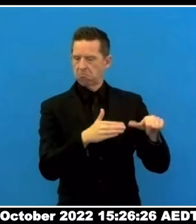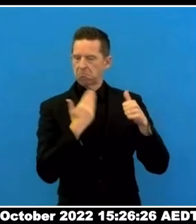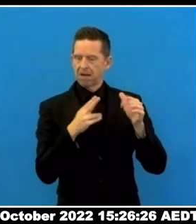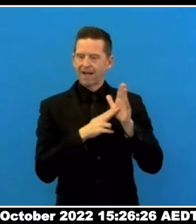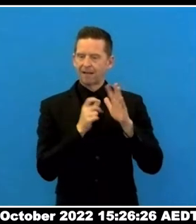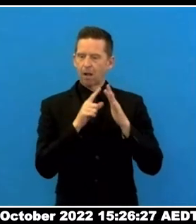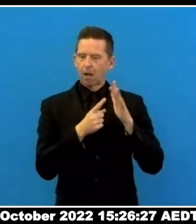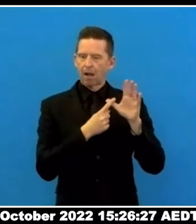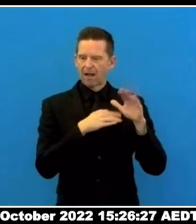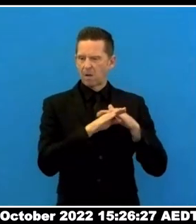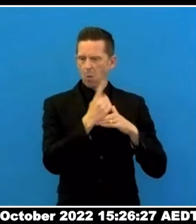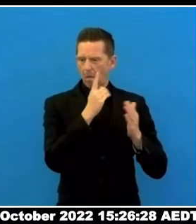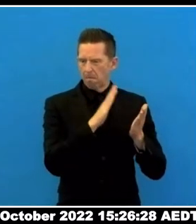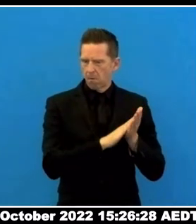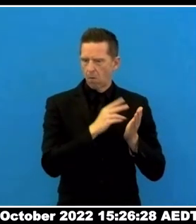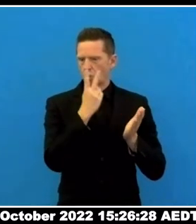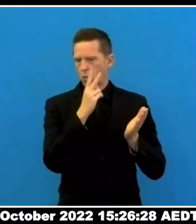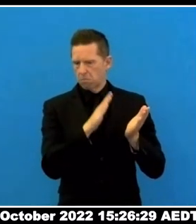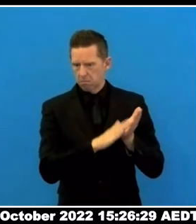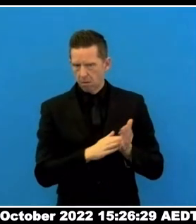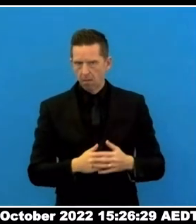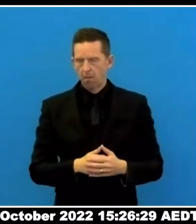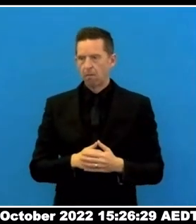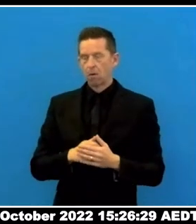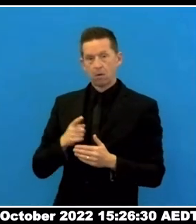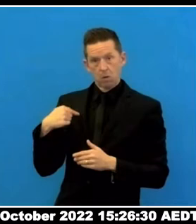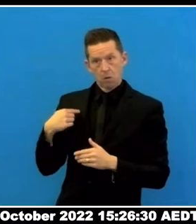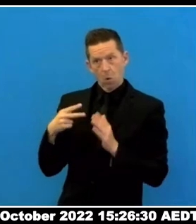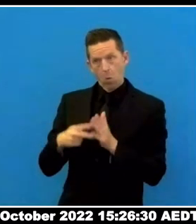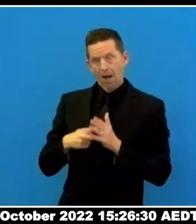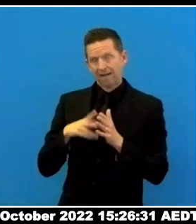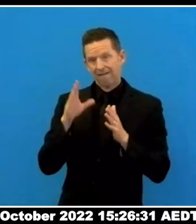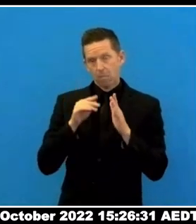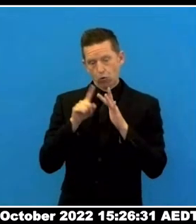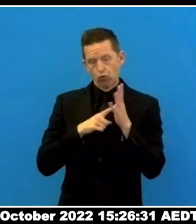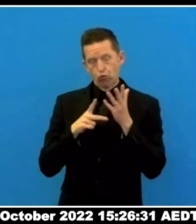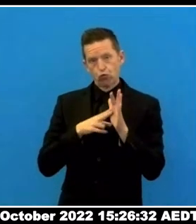We have been waiting since so since June until now